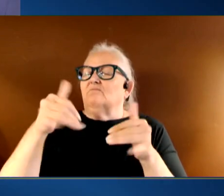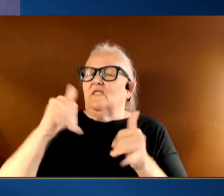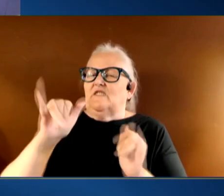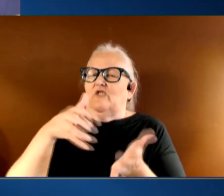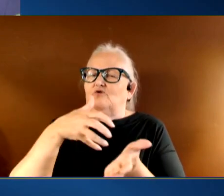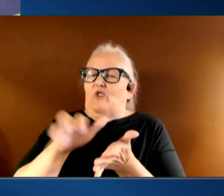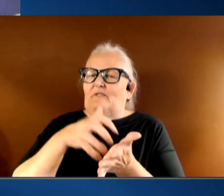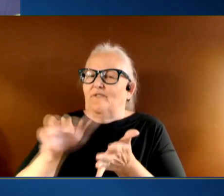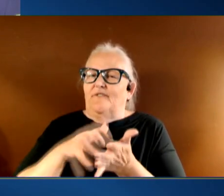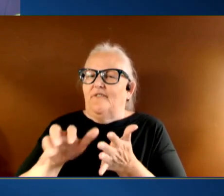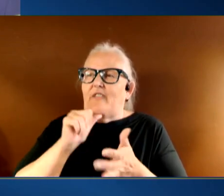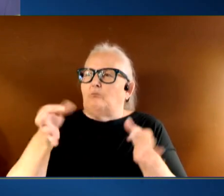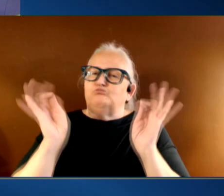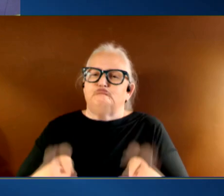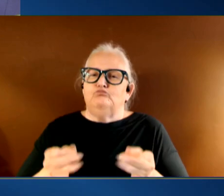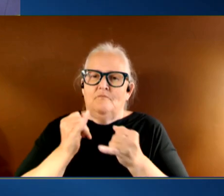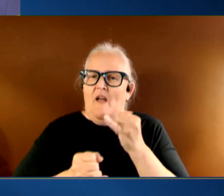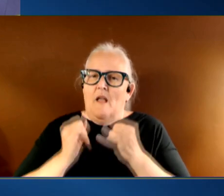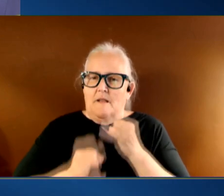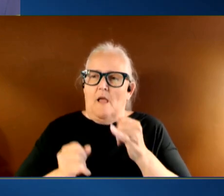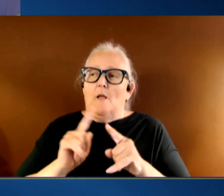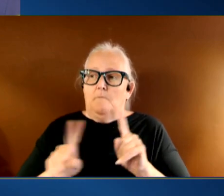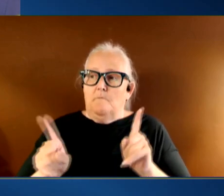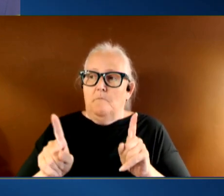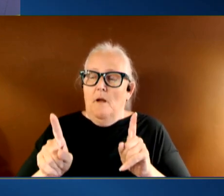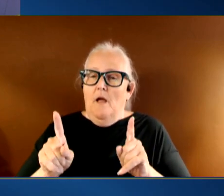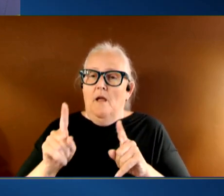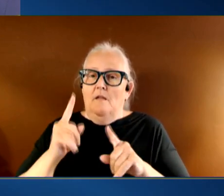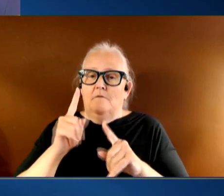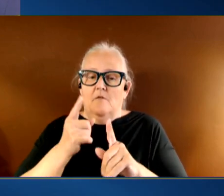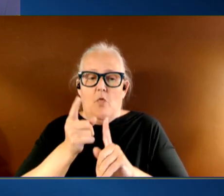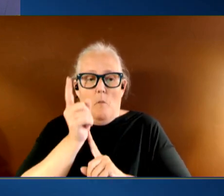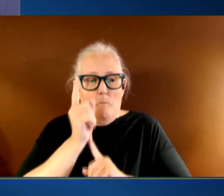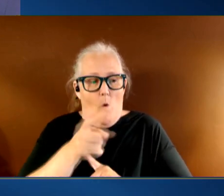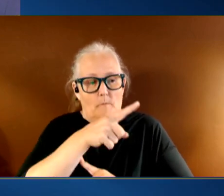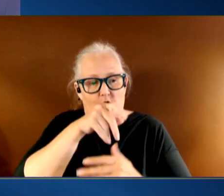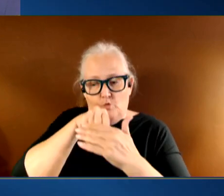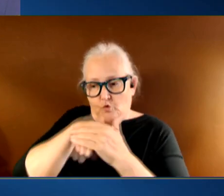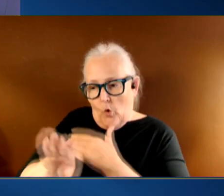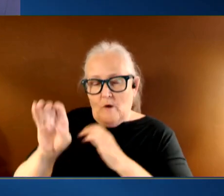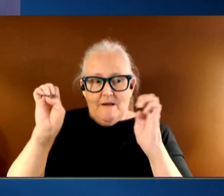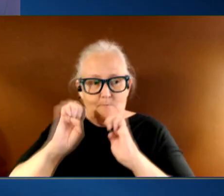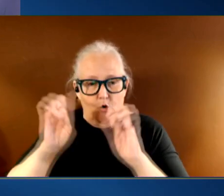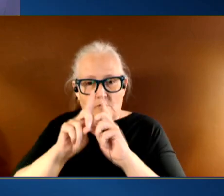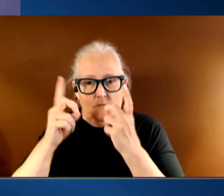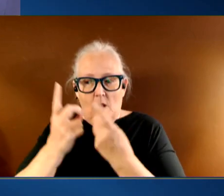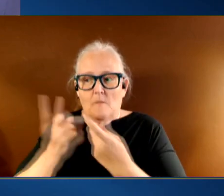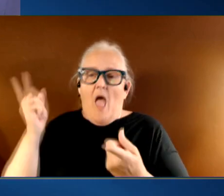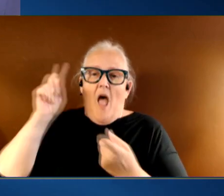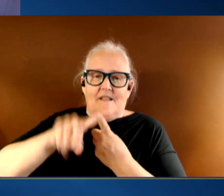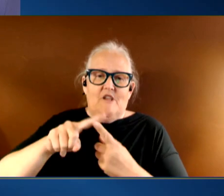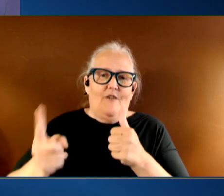measure will be time from ED arrival to time to first pain medication. There will be a subset,